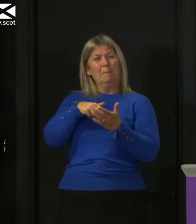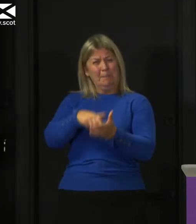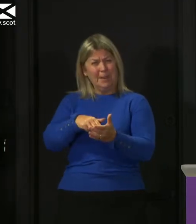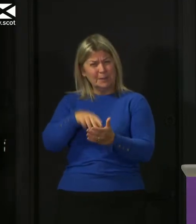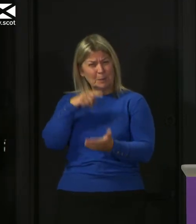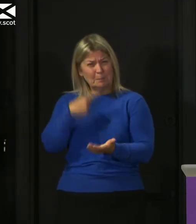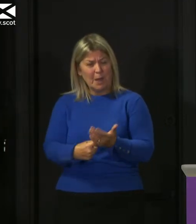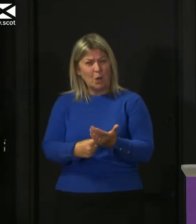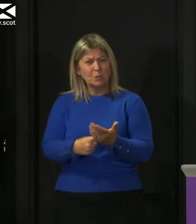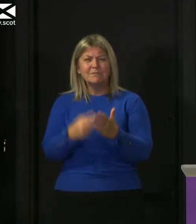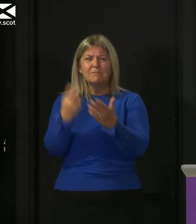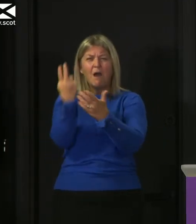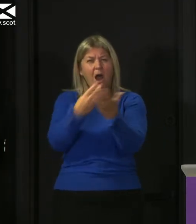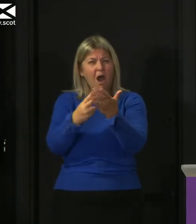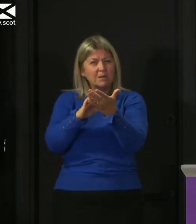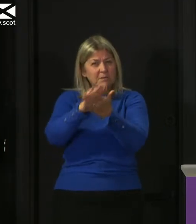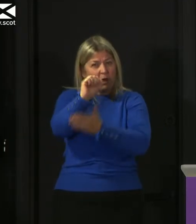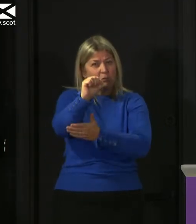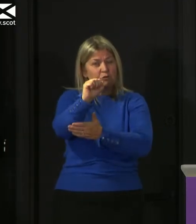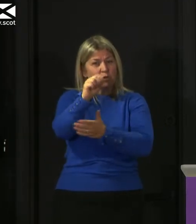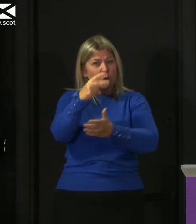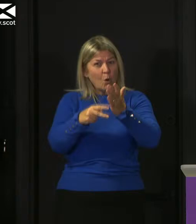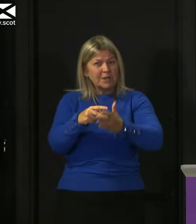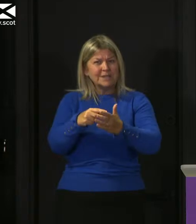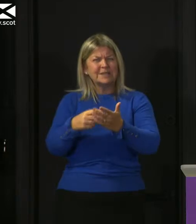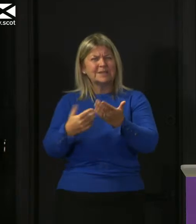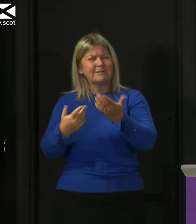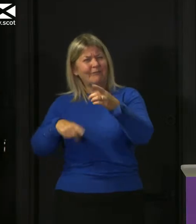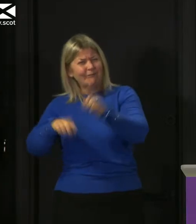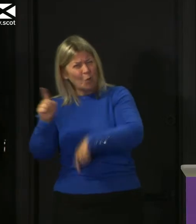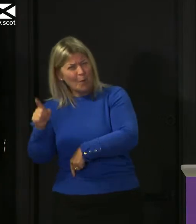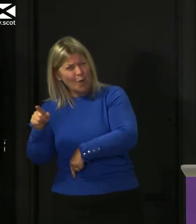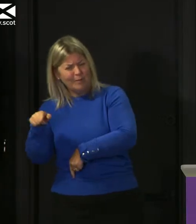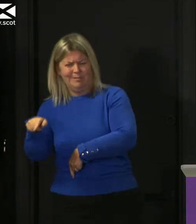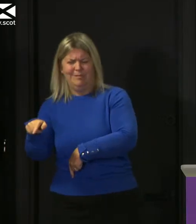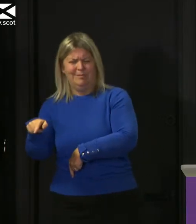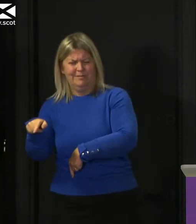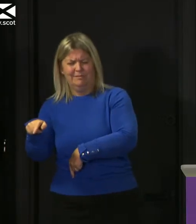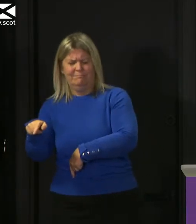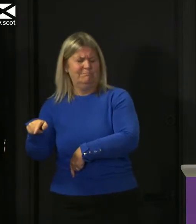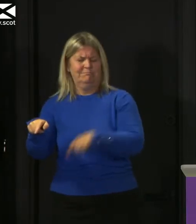and culture organisations for football. Now, it's important to point out that we are already going